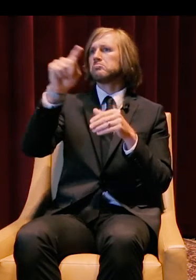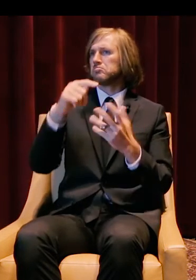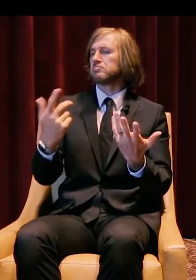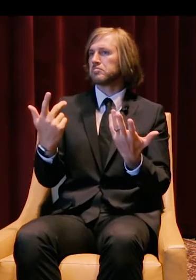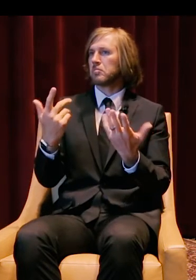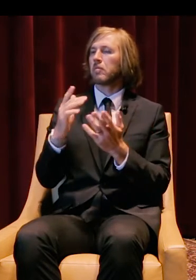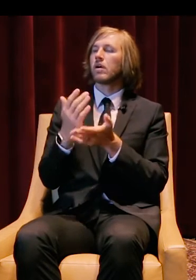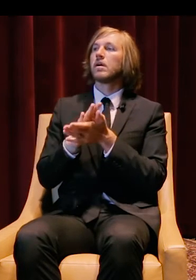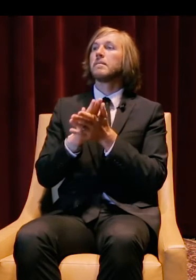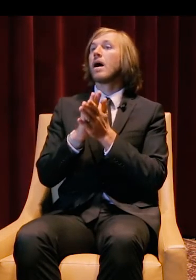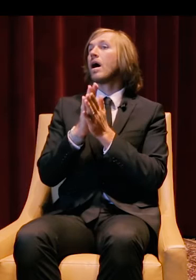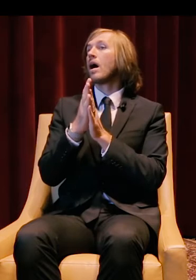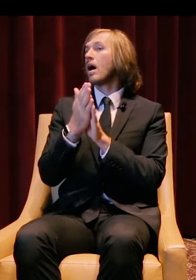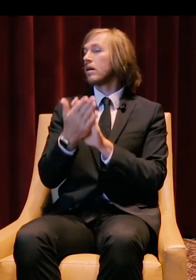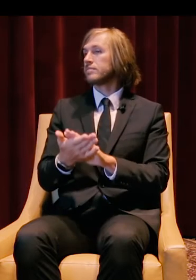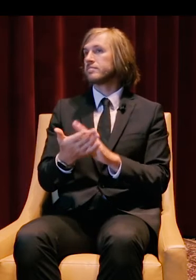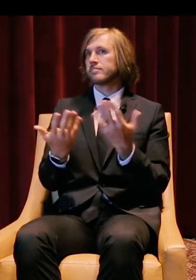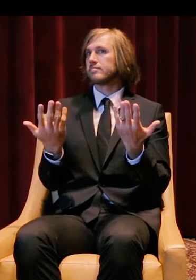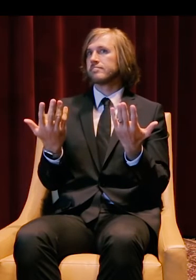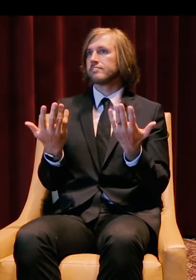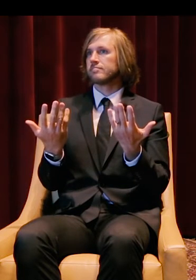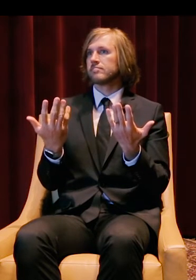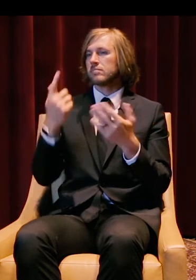it became, I couldn't stop thinking about it.